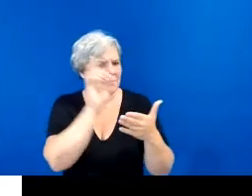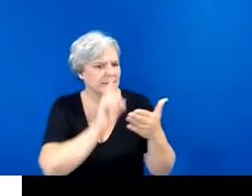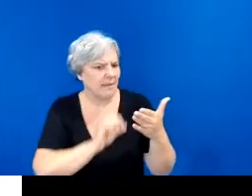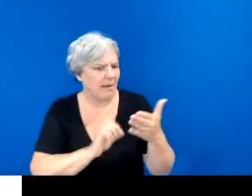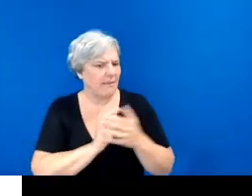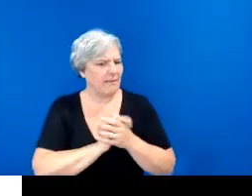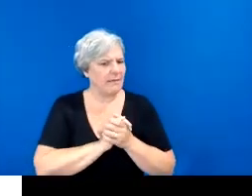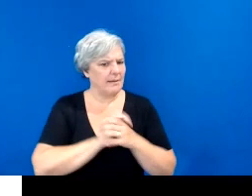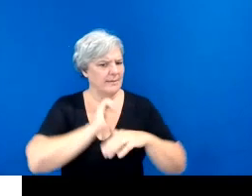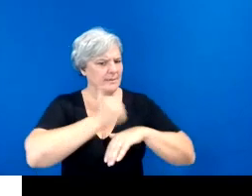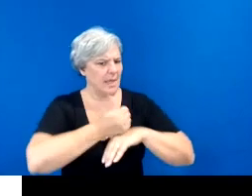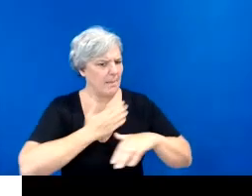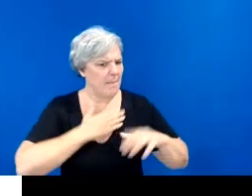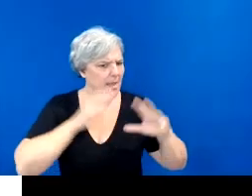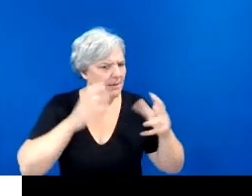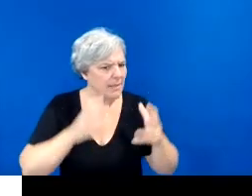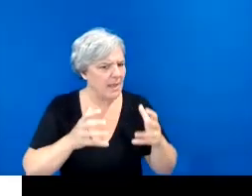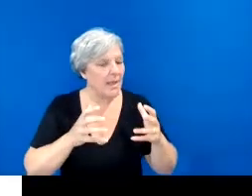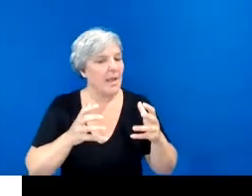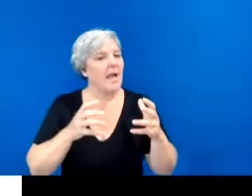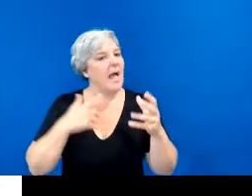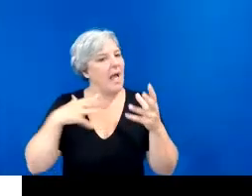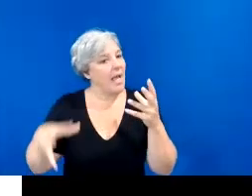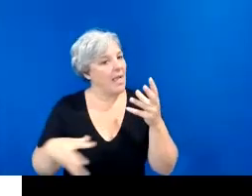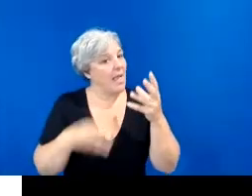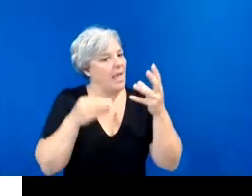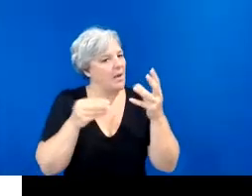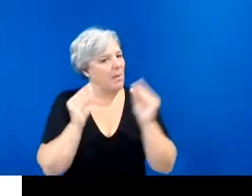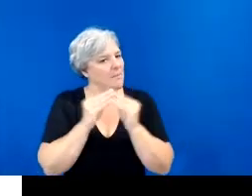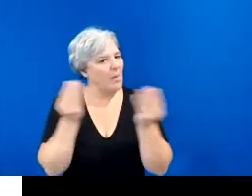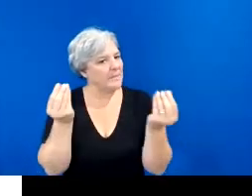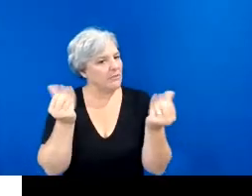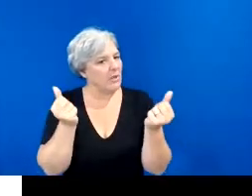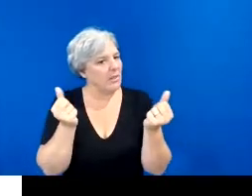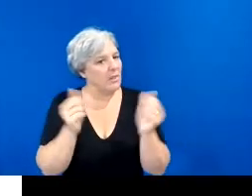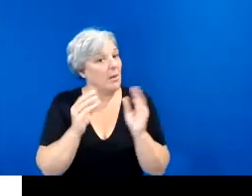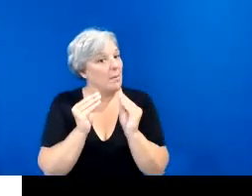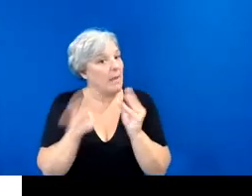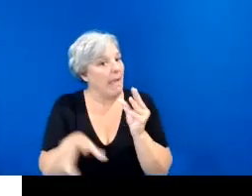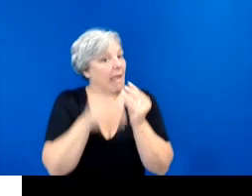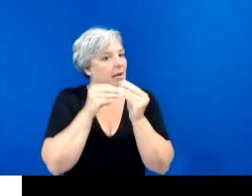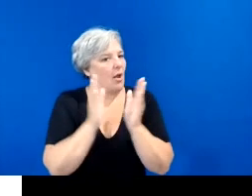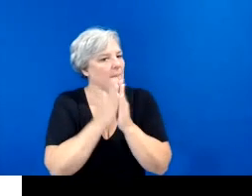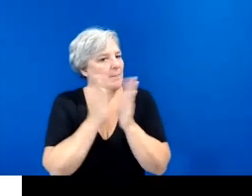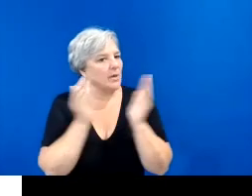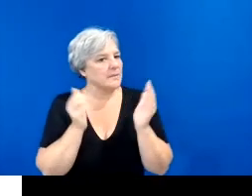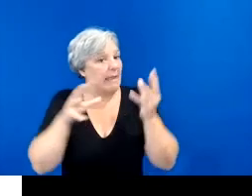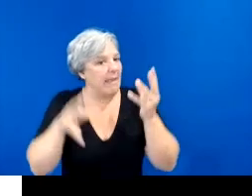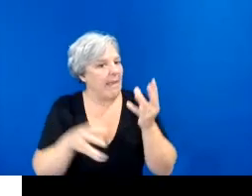I started to supplement with more and more materials. I started to get more creative